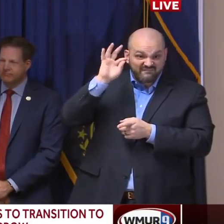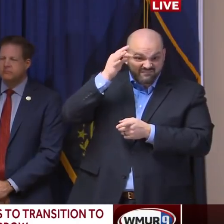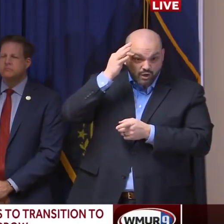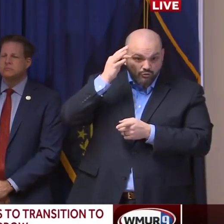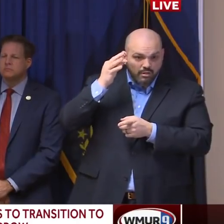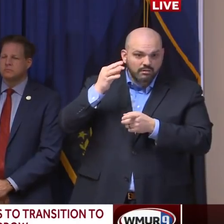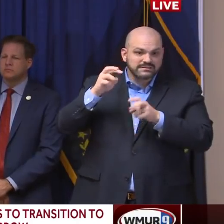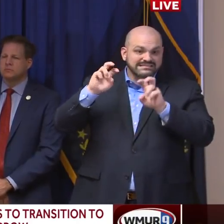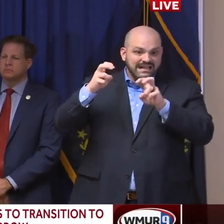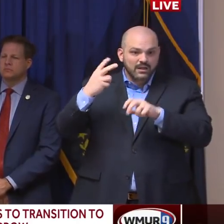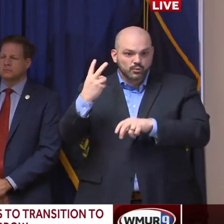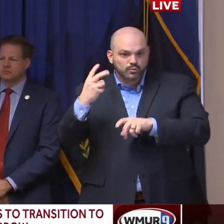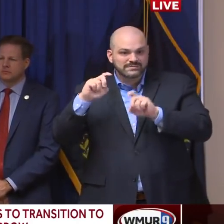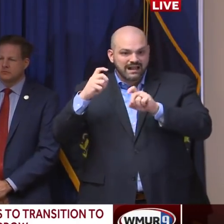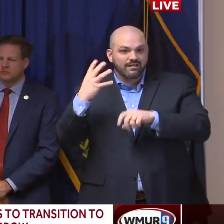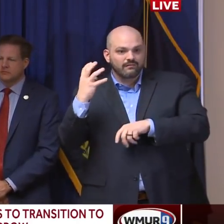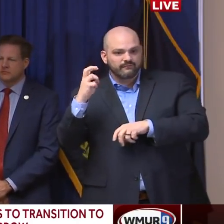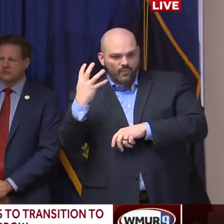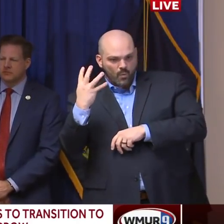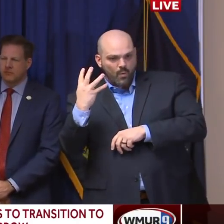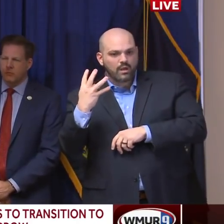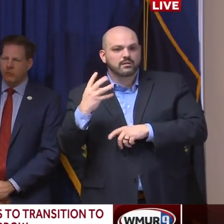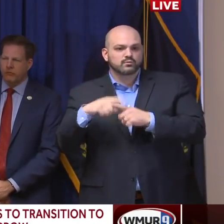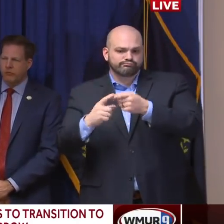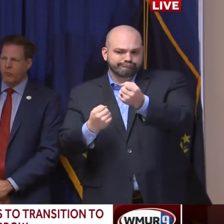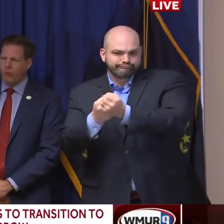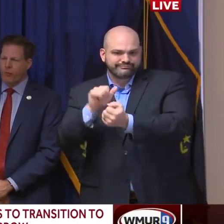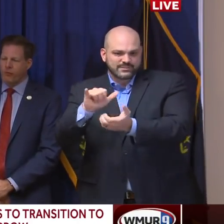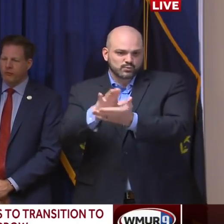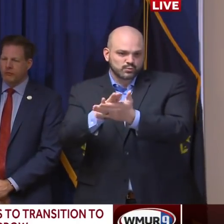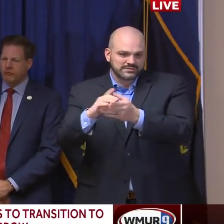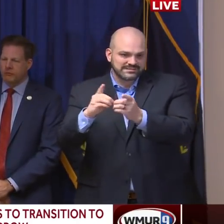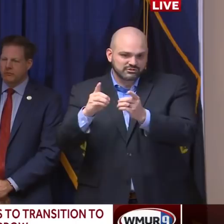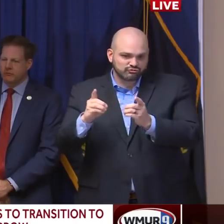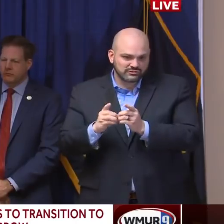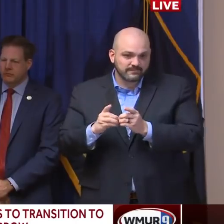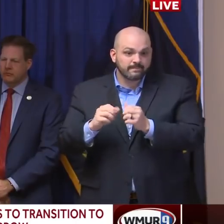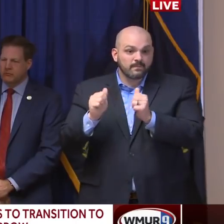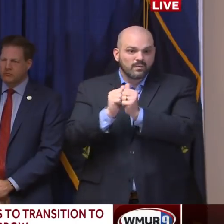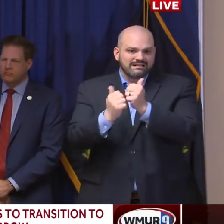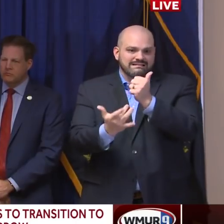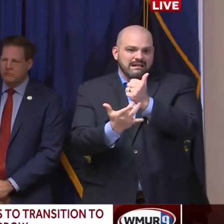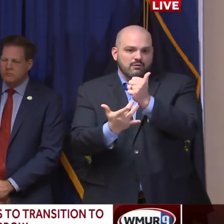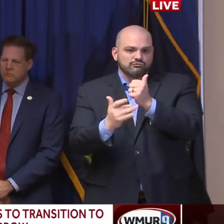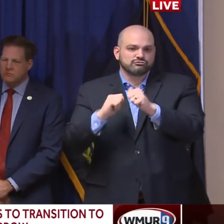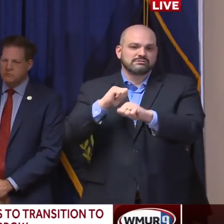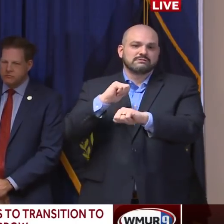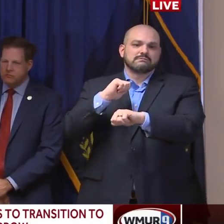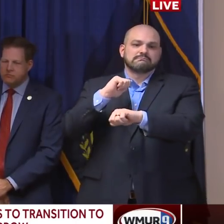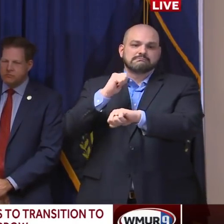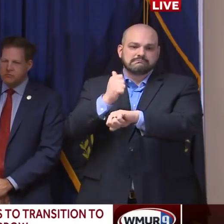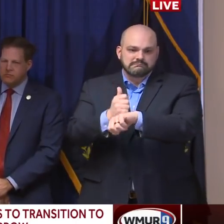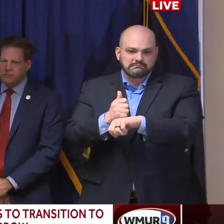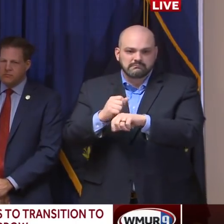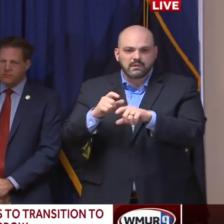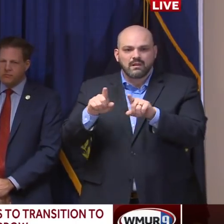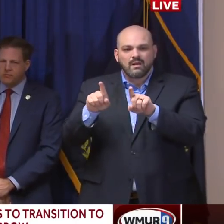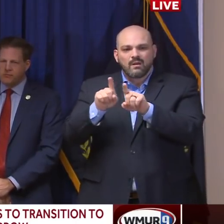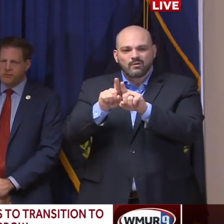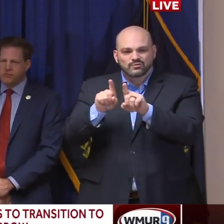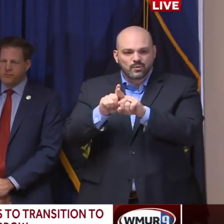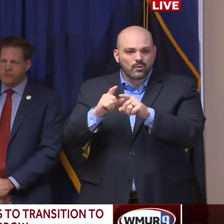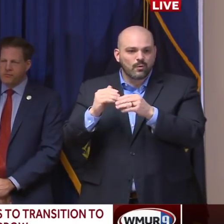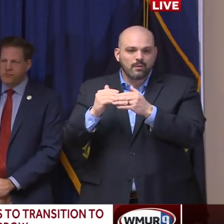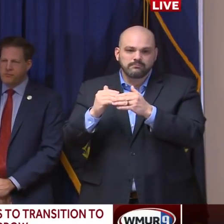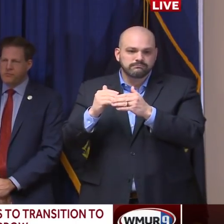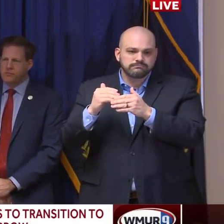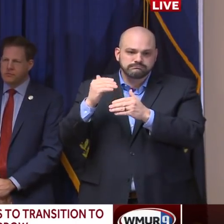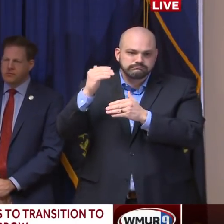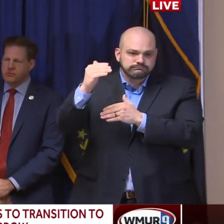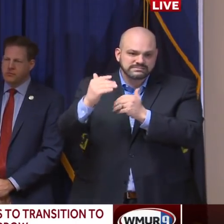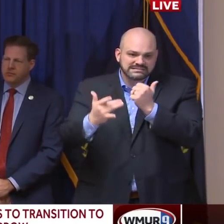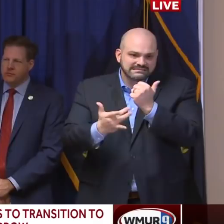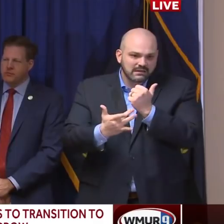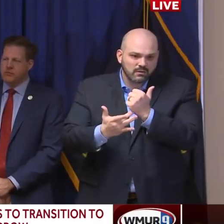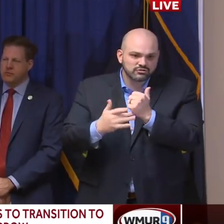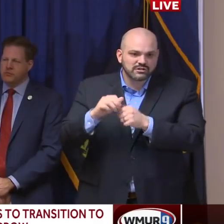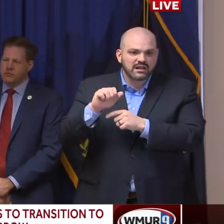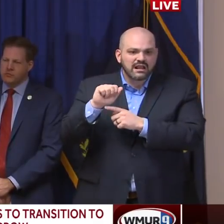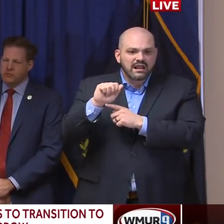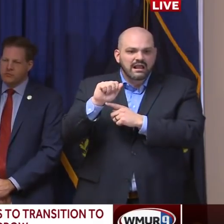IT DOES INCLUDE REACHING IN WITH SOME OF OUR FEDERAL FUNDING, WHETHER THAT IS ON TITLE II OR TITLE IV TO BE ABLE TO SUPPORT THAT DISTRICT IN TERMS OF THE TECHNOLOGY TO PREVENT IT, BUT IT